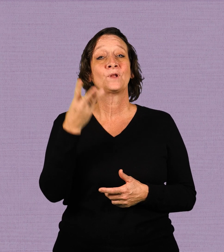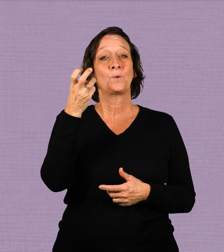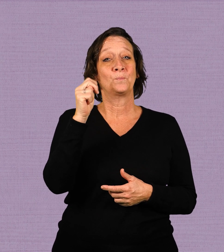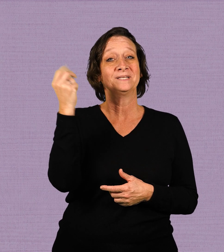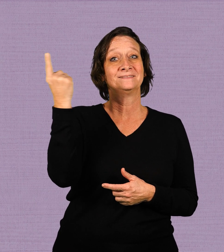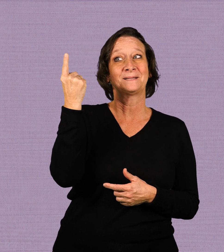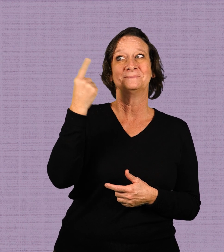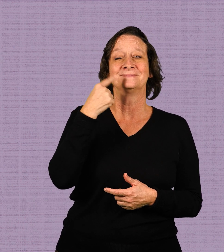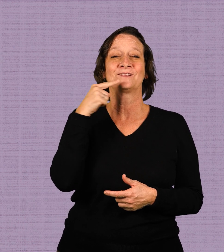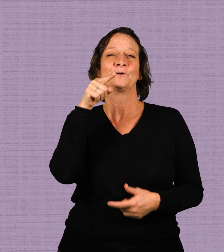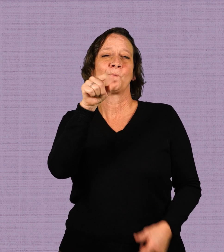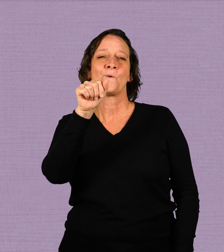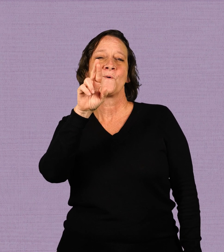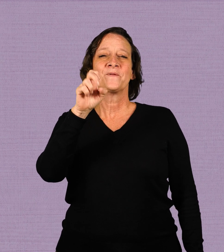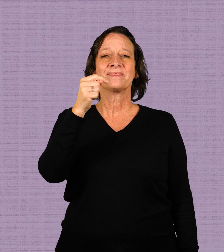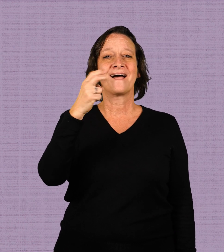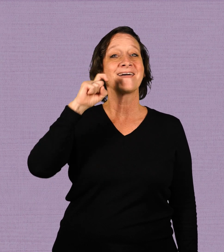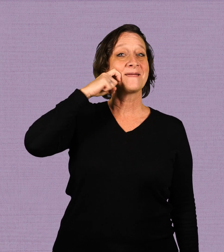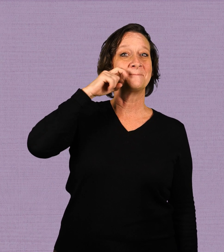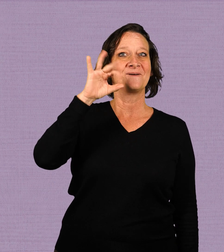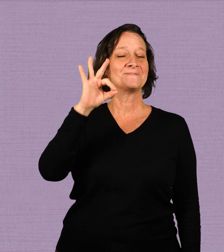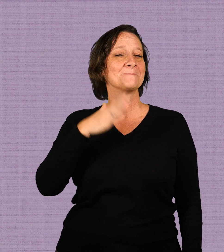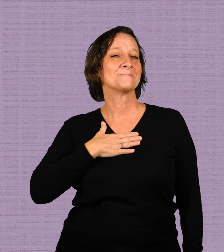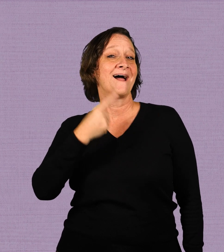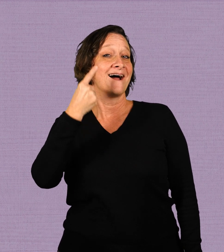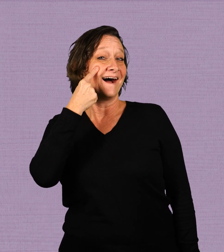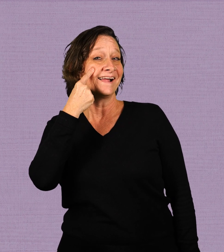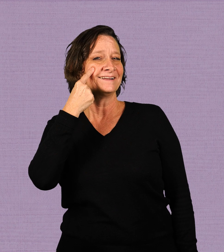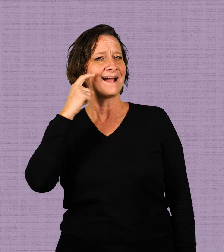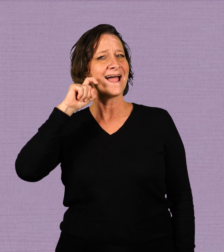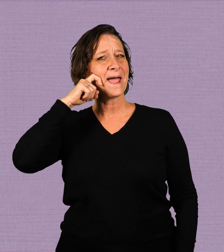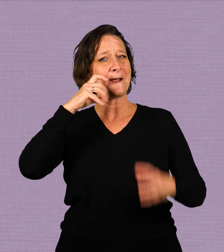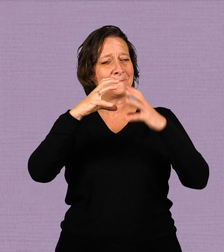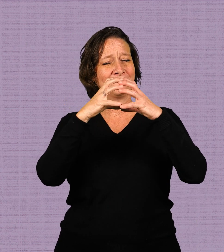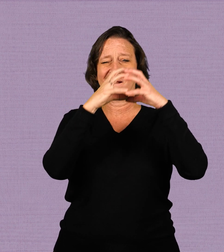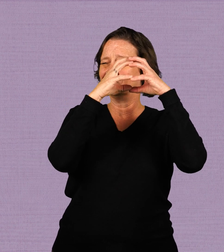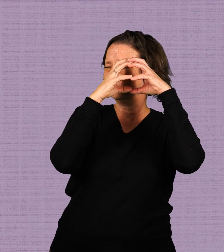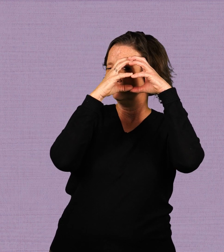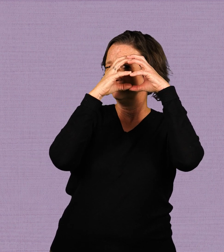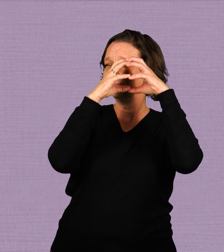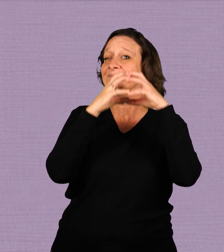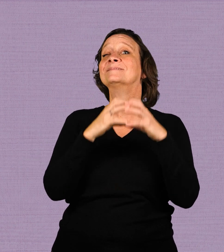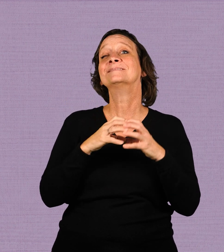When someone says, “You’re the apple of my eye,”